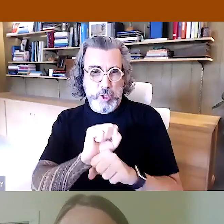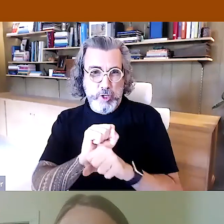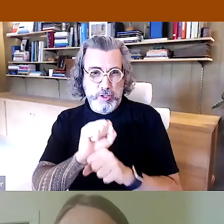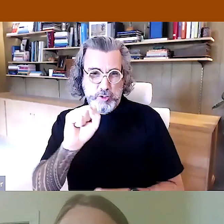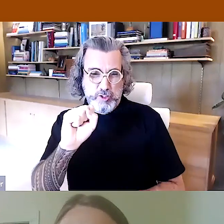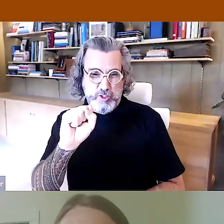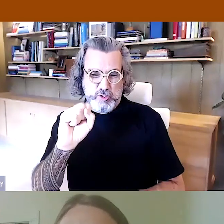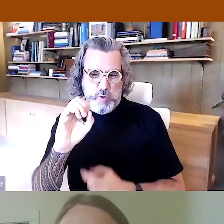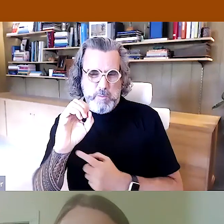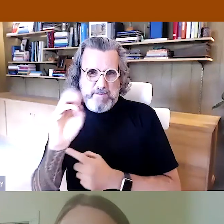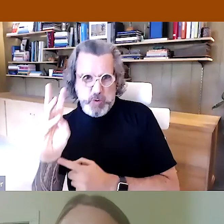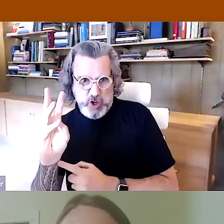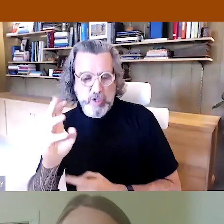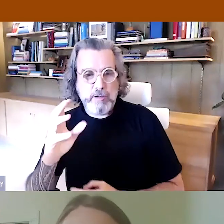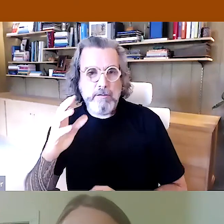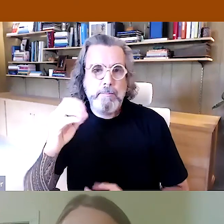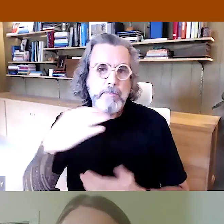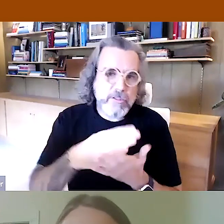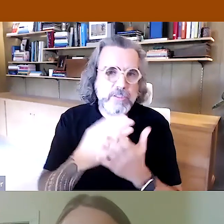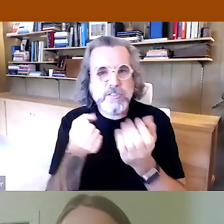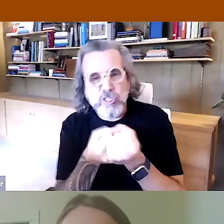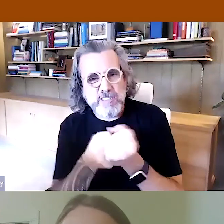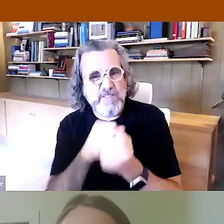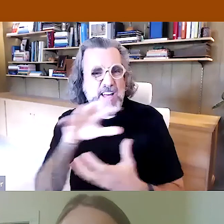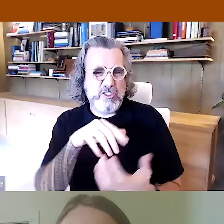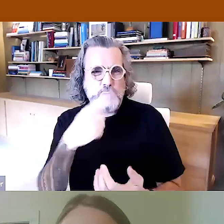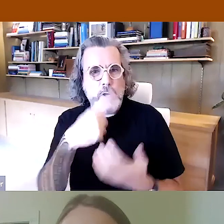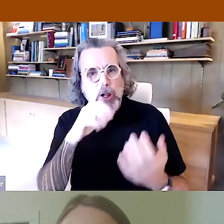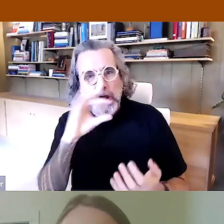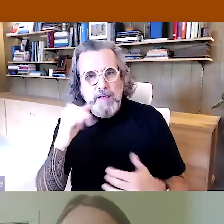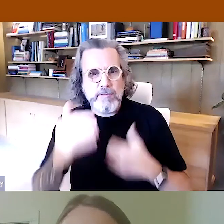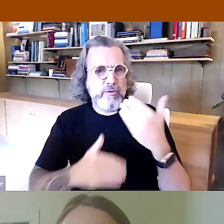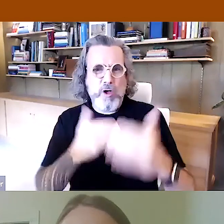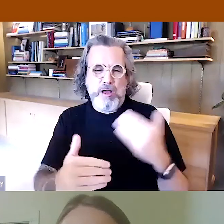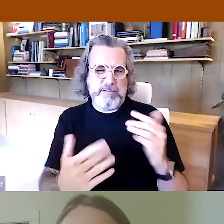I would be happy to share what an example of the scope of work,